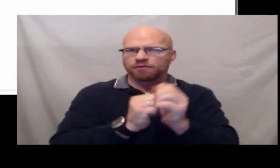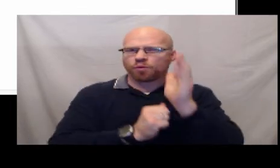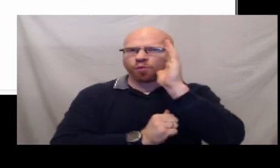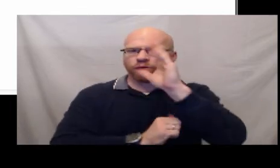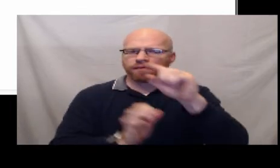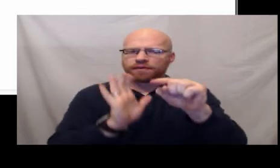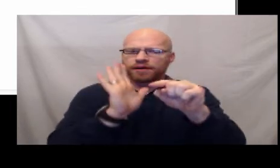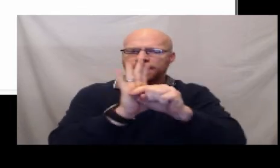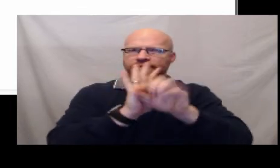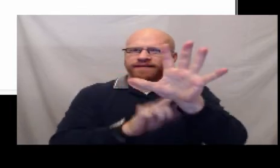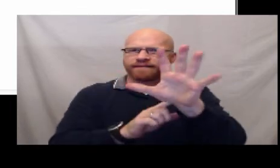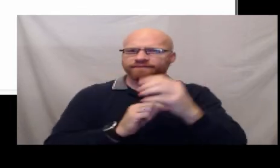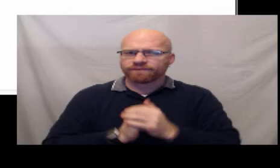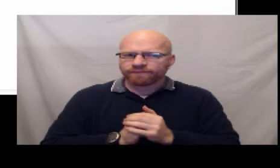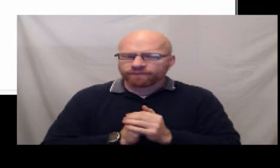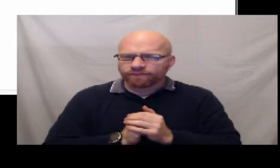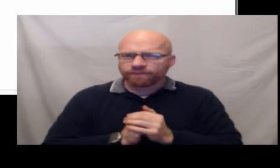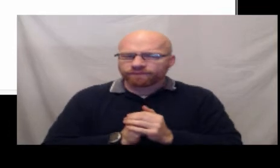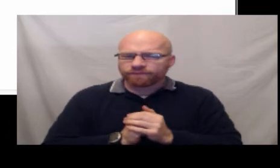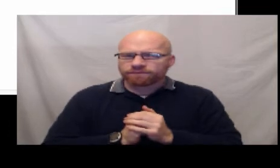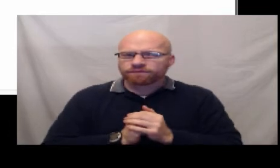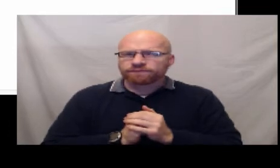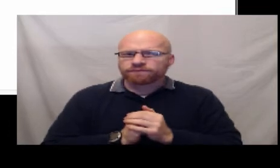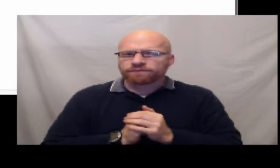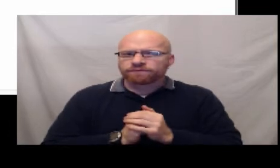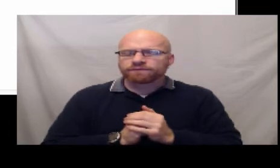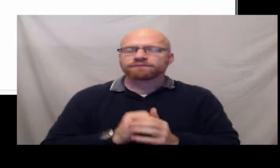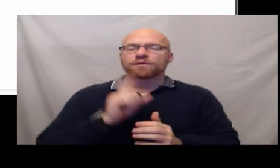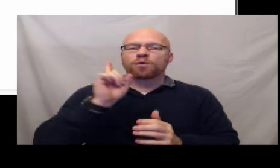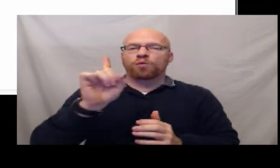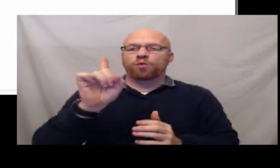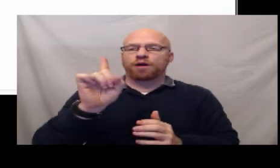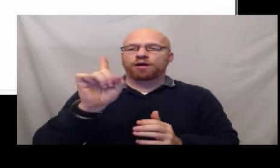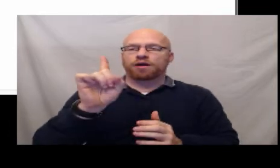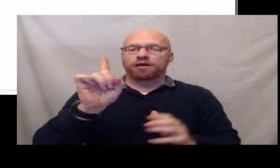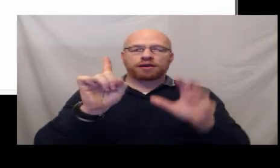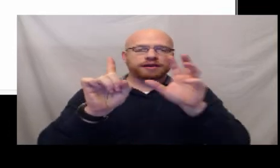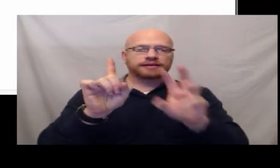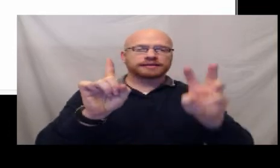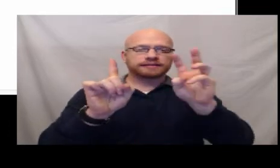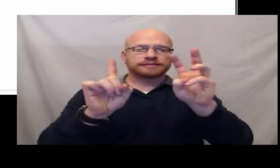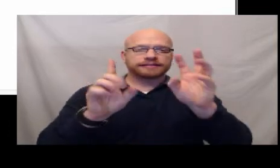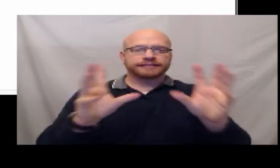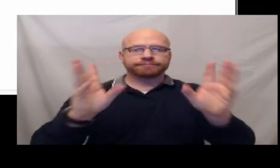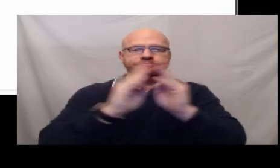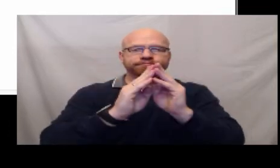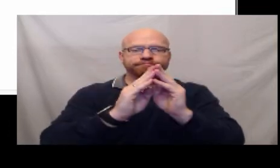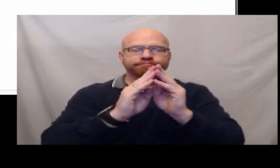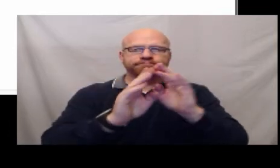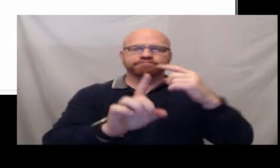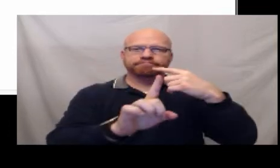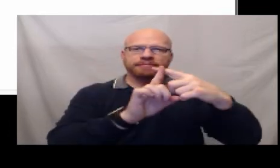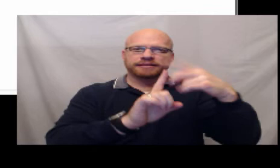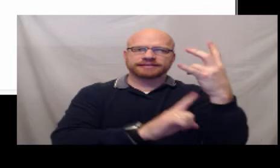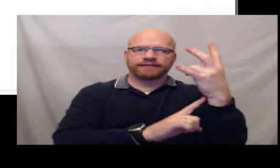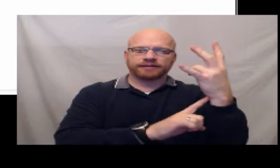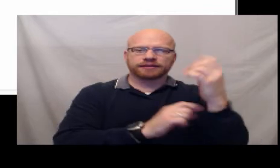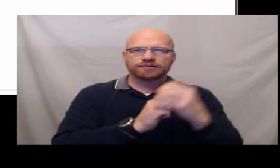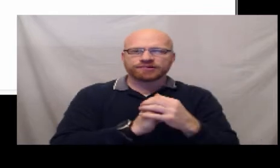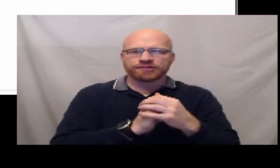or what-not will add up or combine to negative five. One and six, if you combine those, a positive one